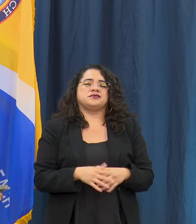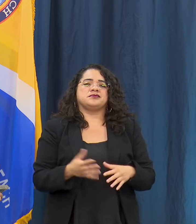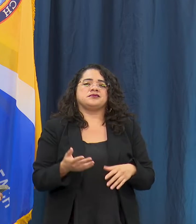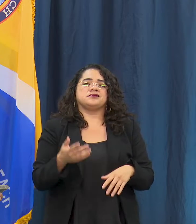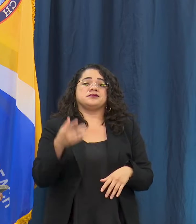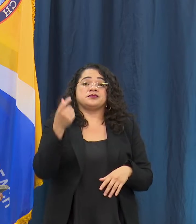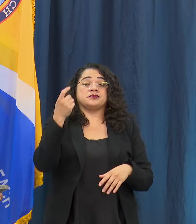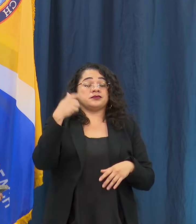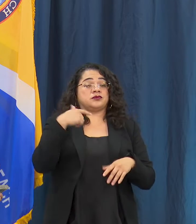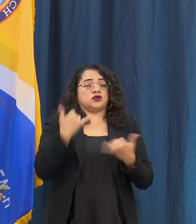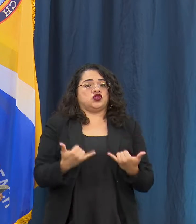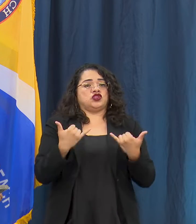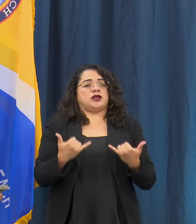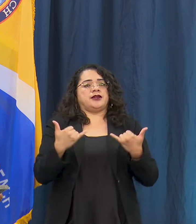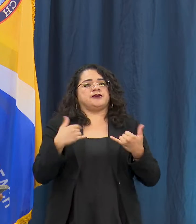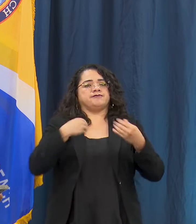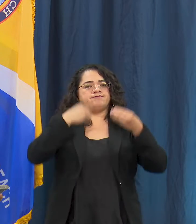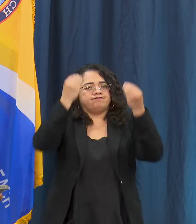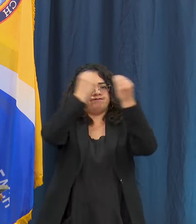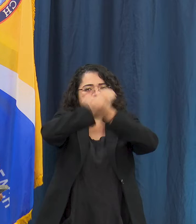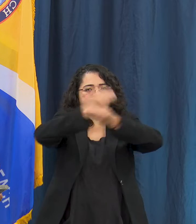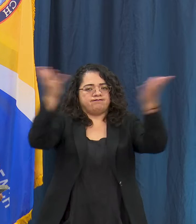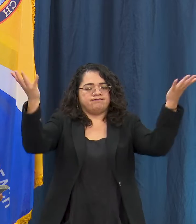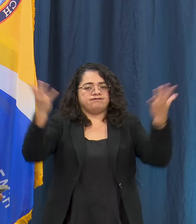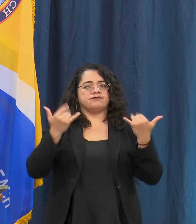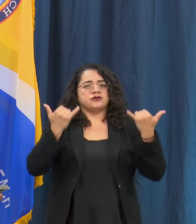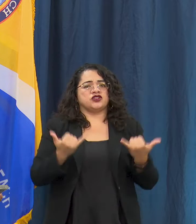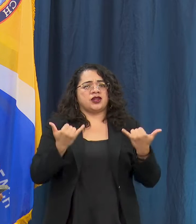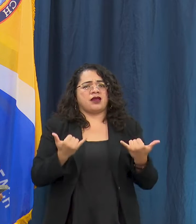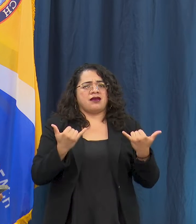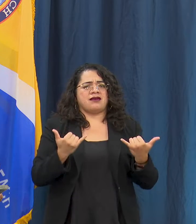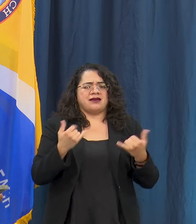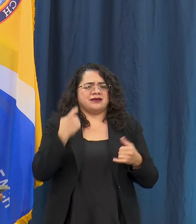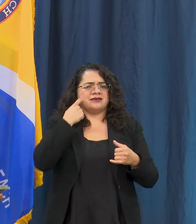earlier today which I think is really important for you to hear and I